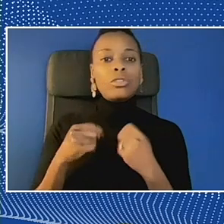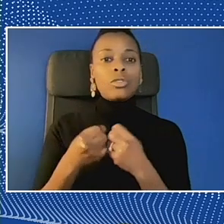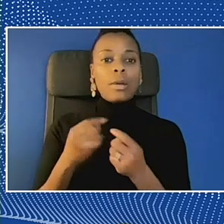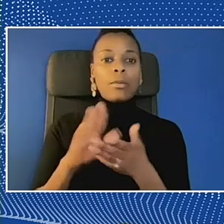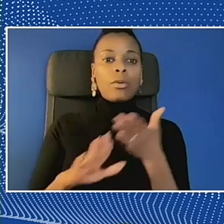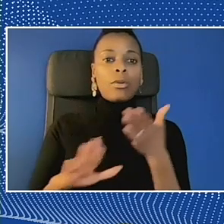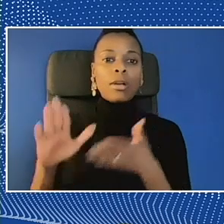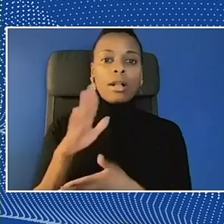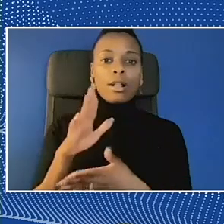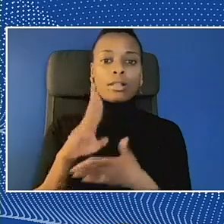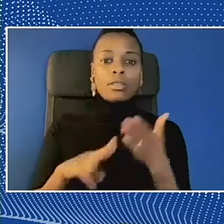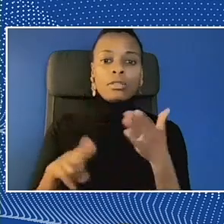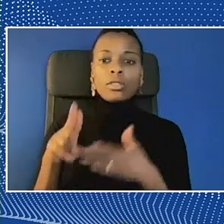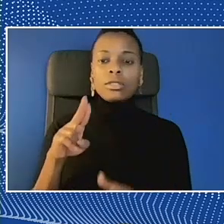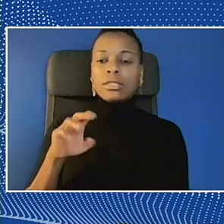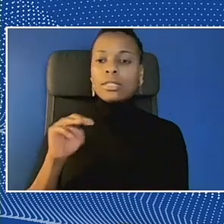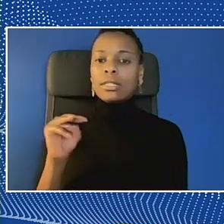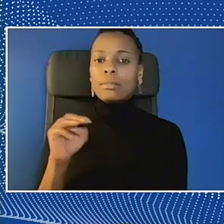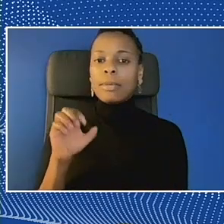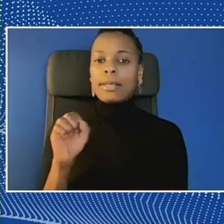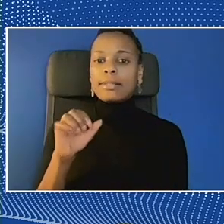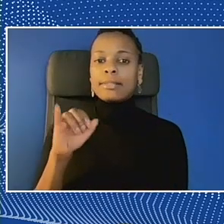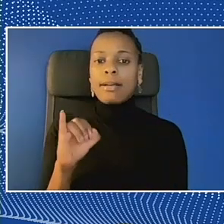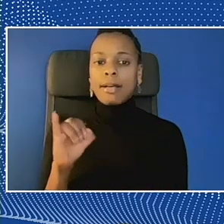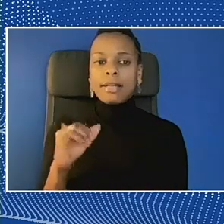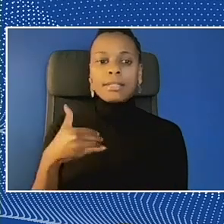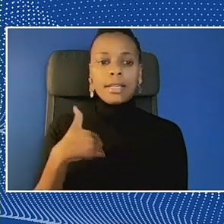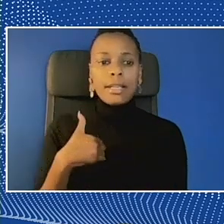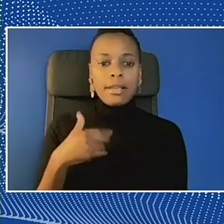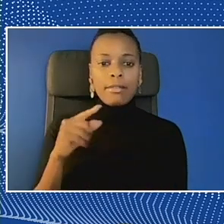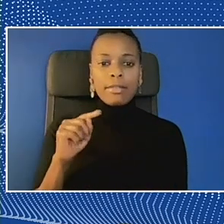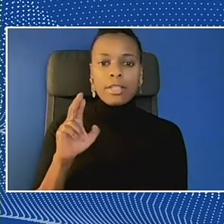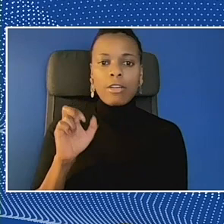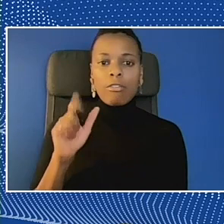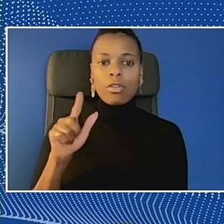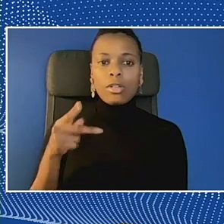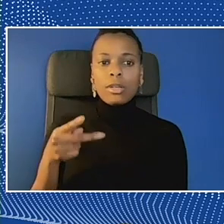serving institutions, we are joined by Carol Peterson. Morning.